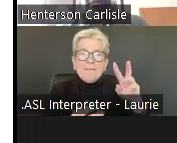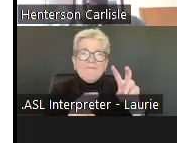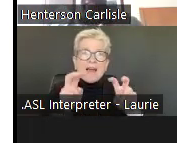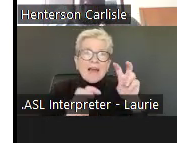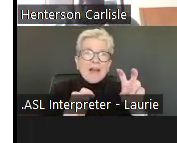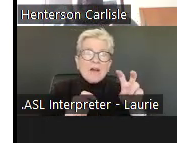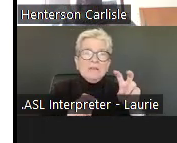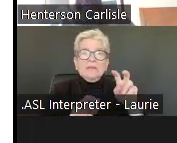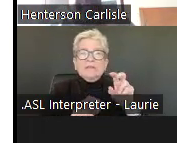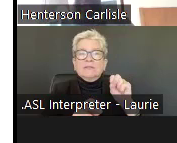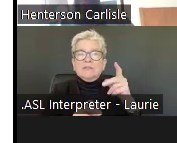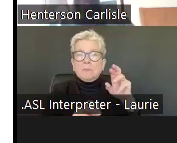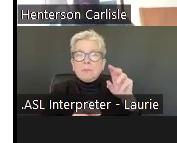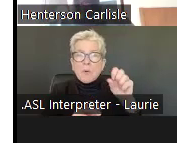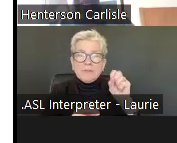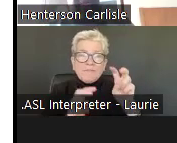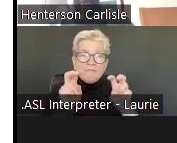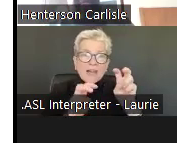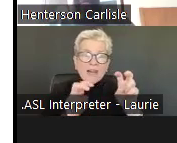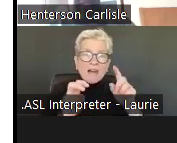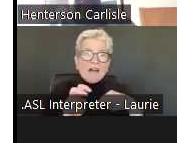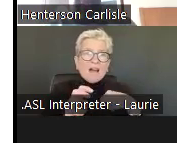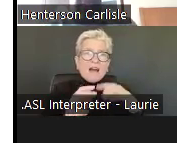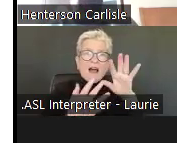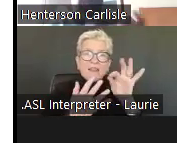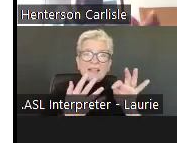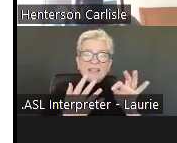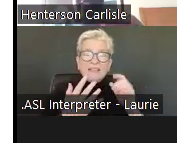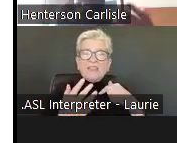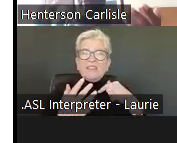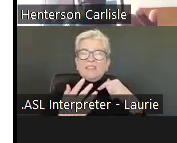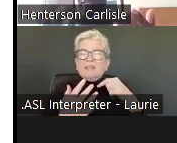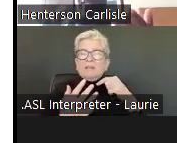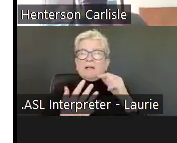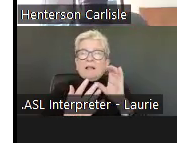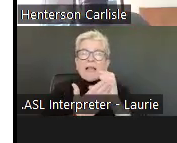maybe talking about electives; because I know that there's forecasting going on now,